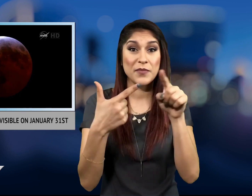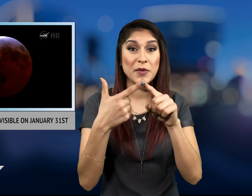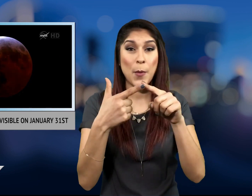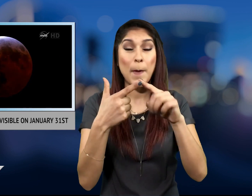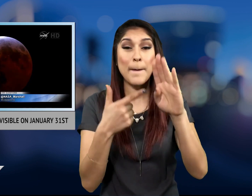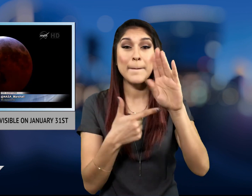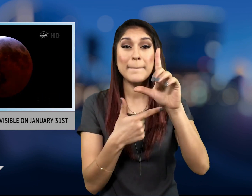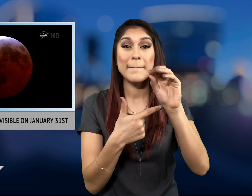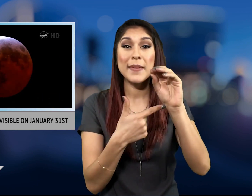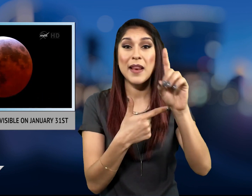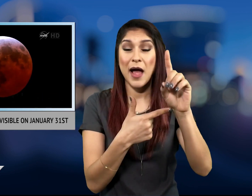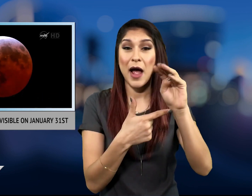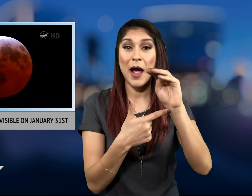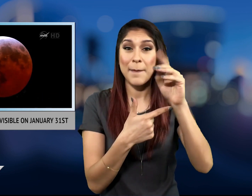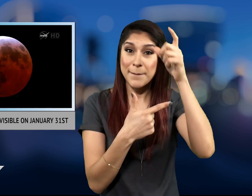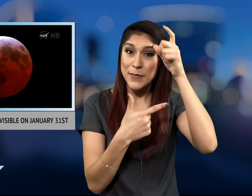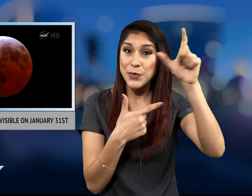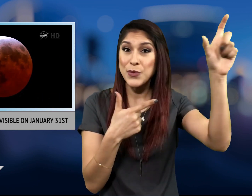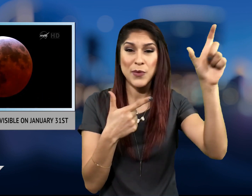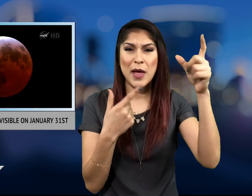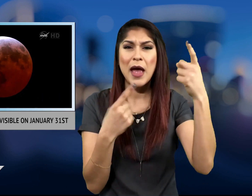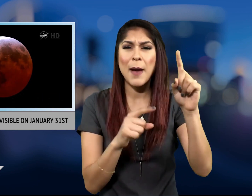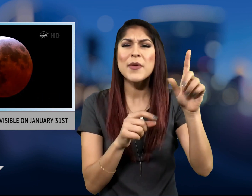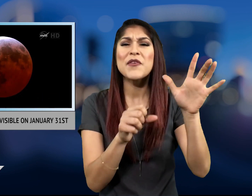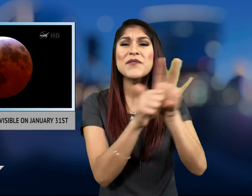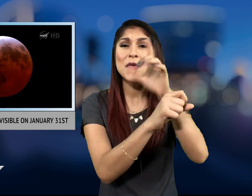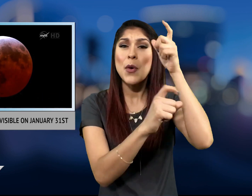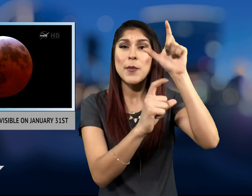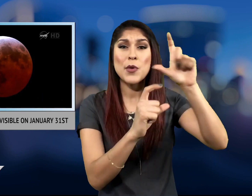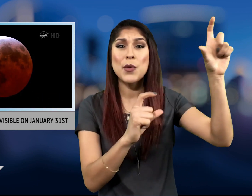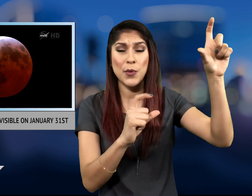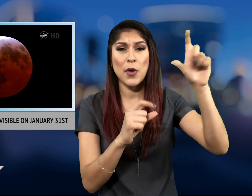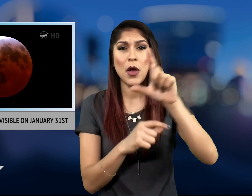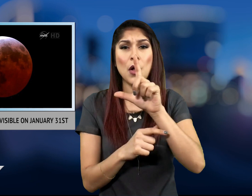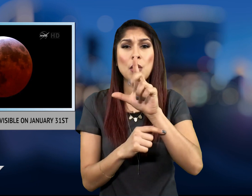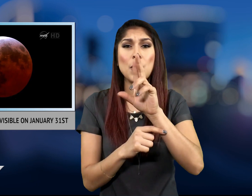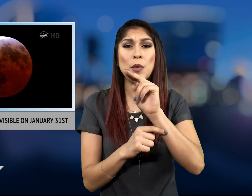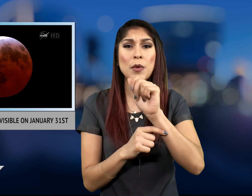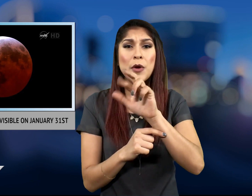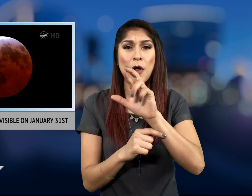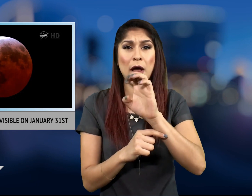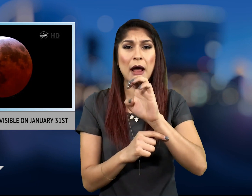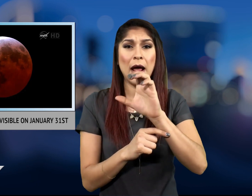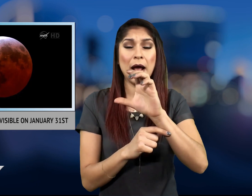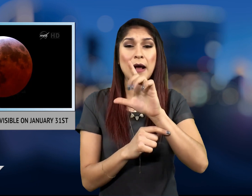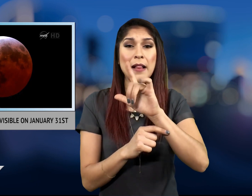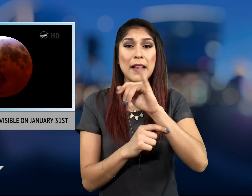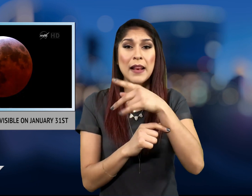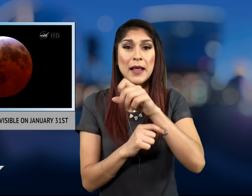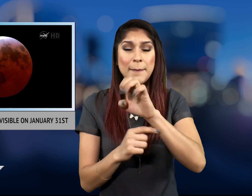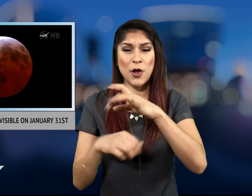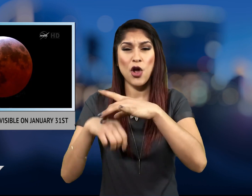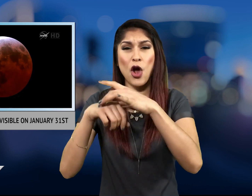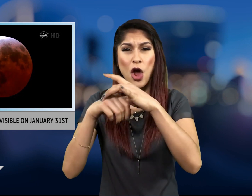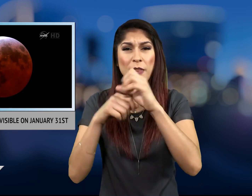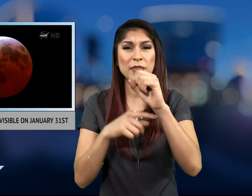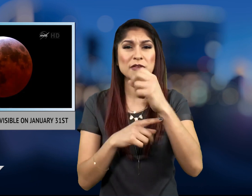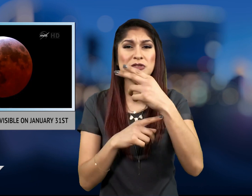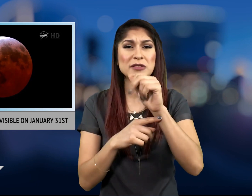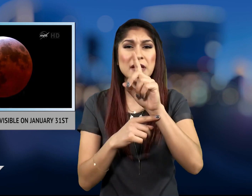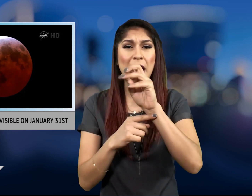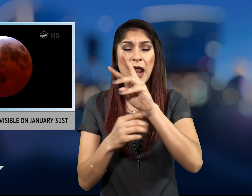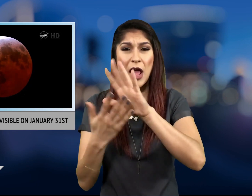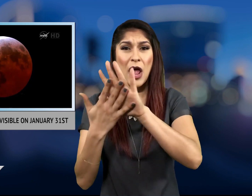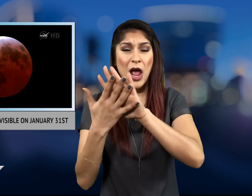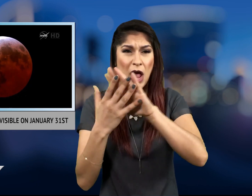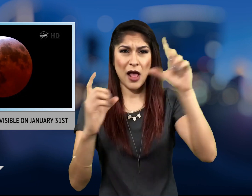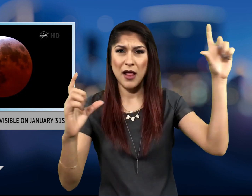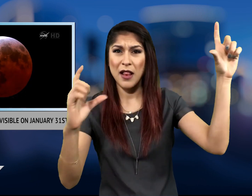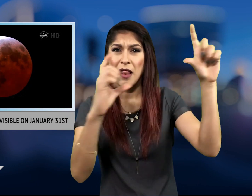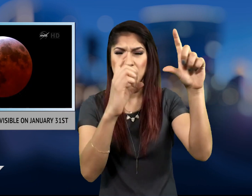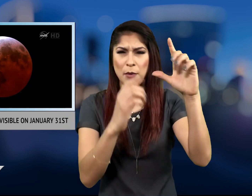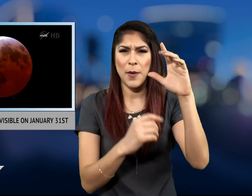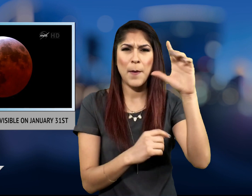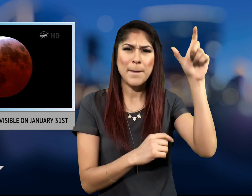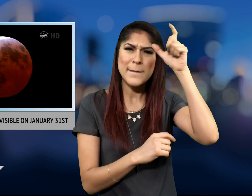A "blood moon" occurs when it takes on a reddish tint as it passes through Earth's shadow in